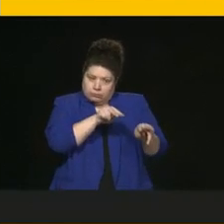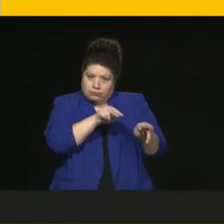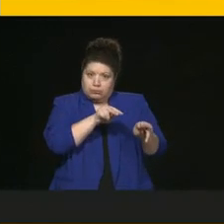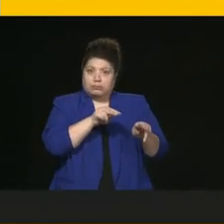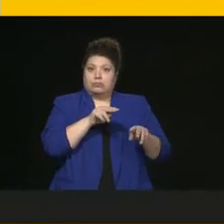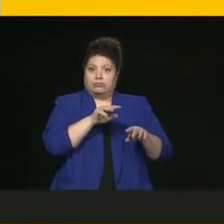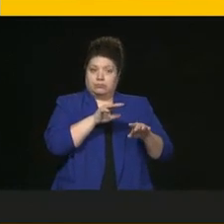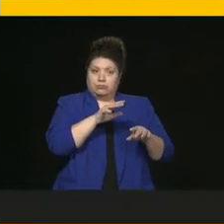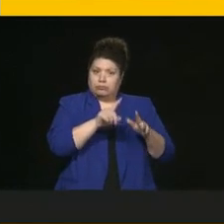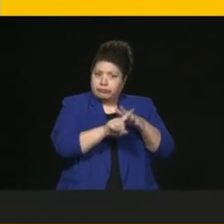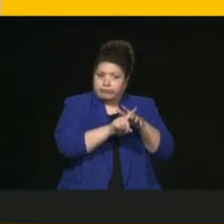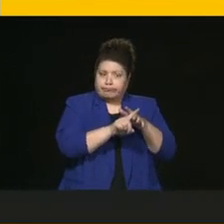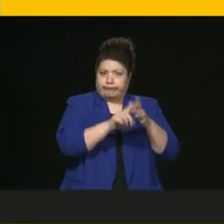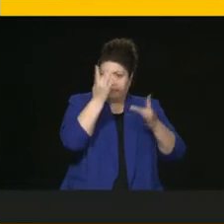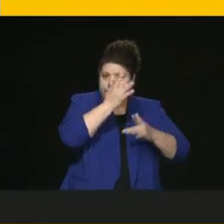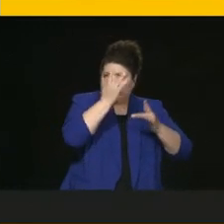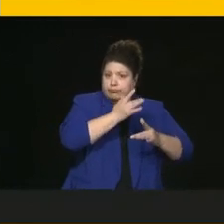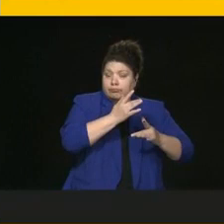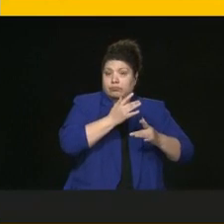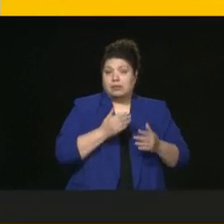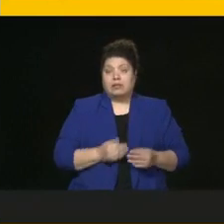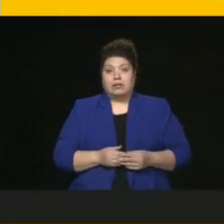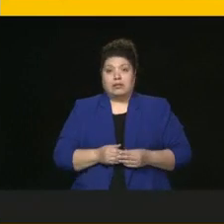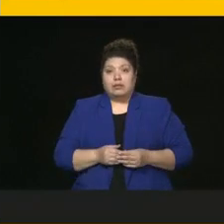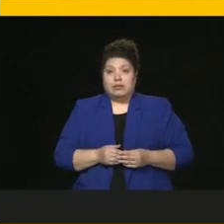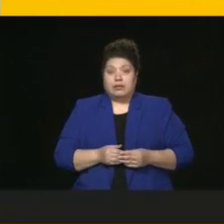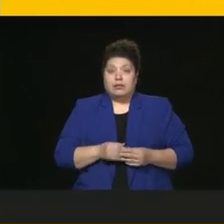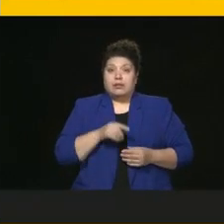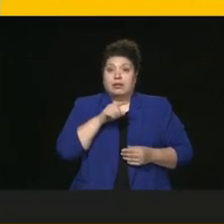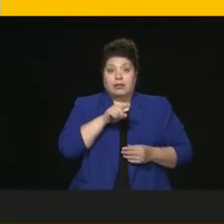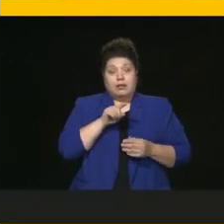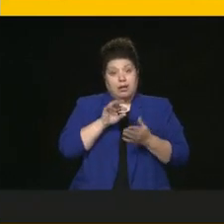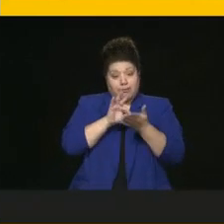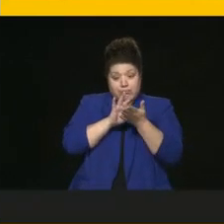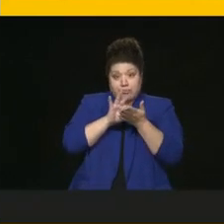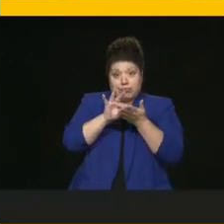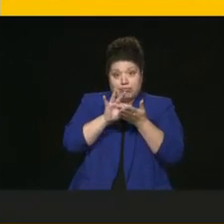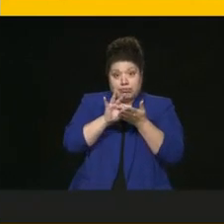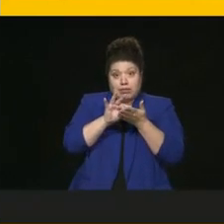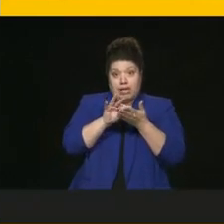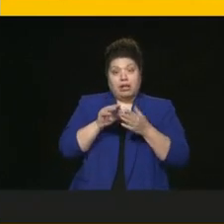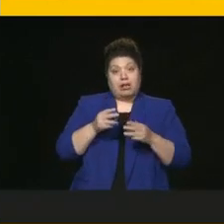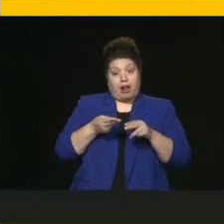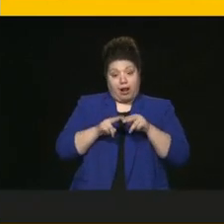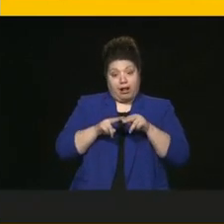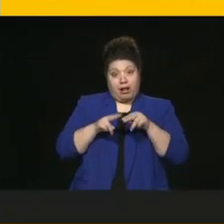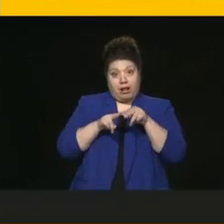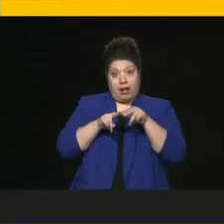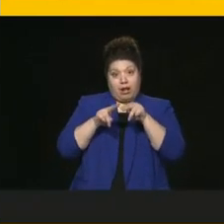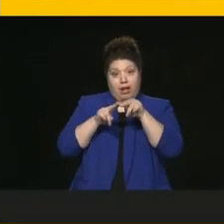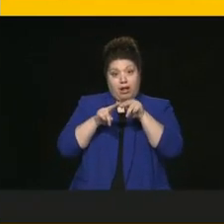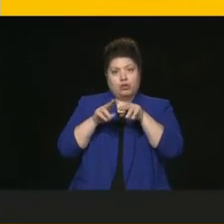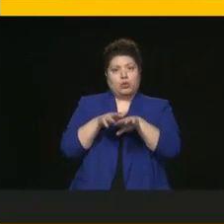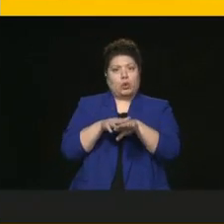SO I DO THINK THAT, YOU KNOW, THE EPIDEMIC GROWTH RATE HAS